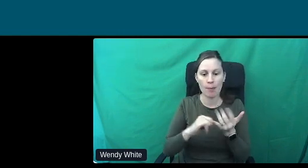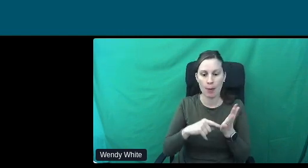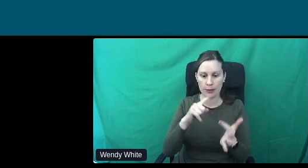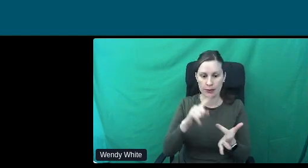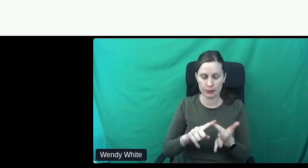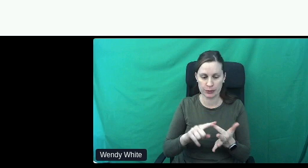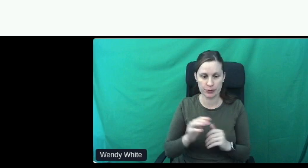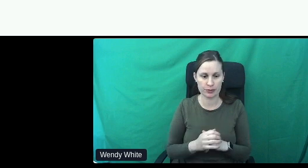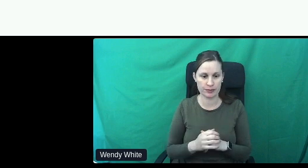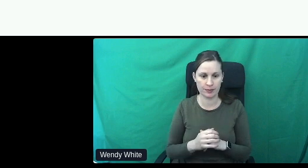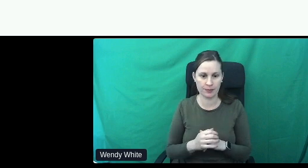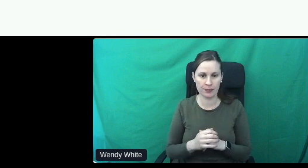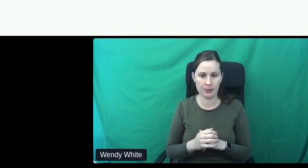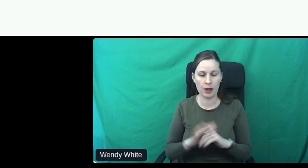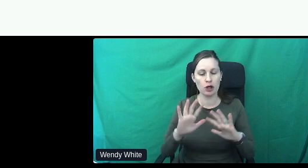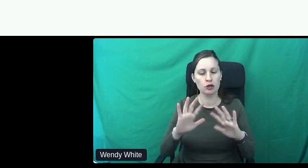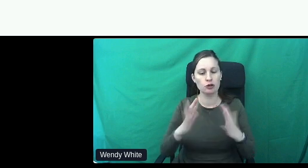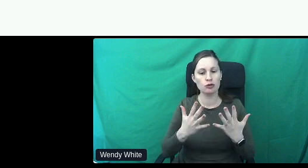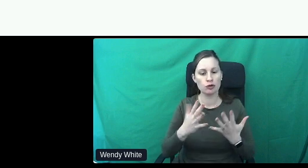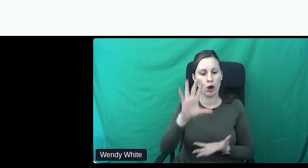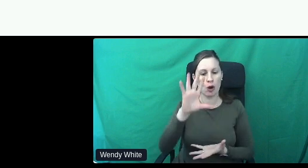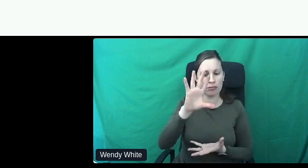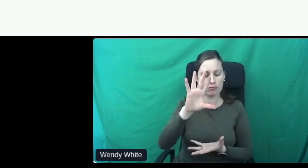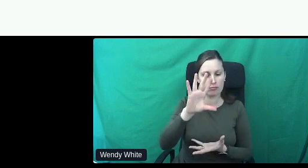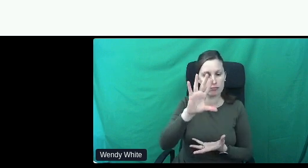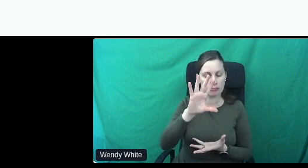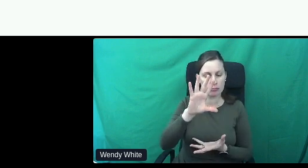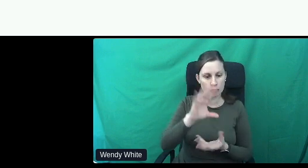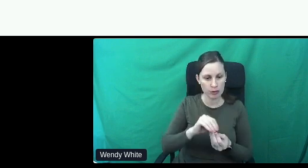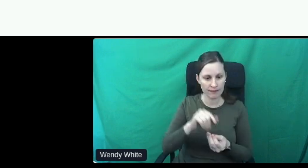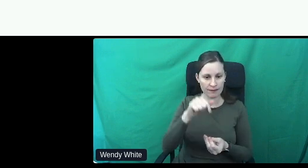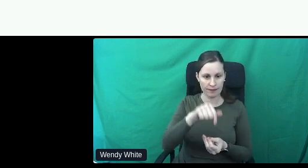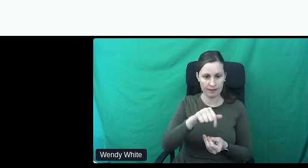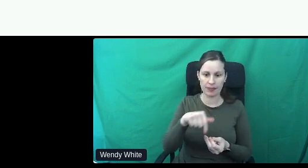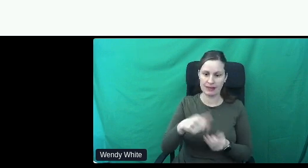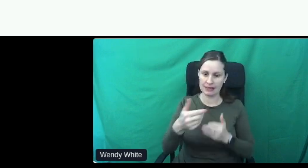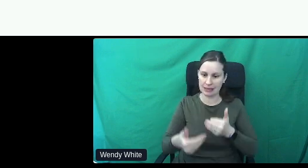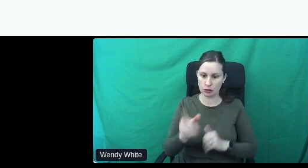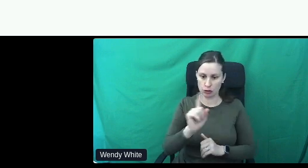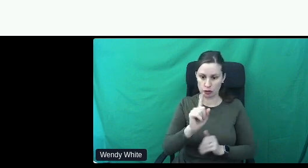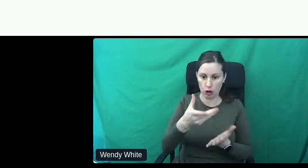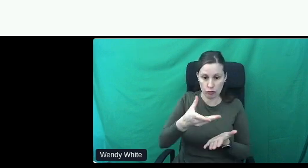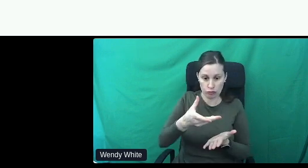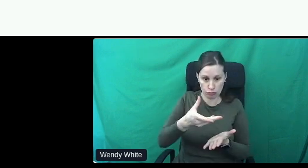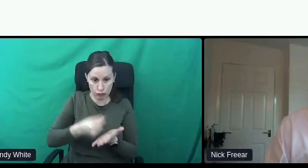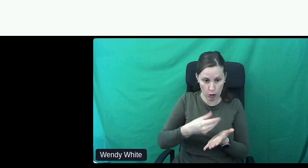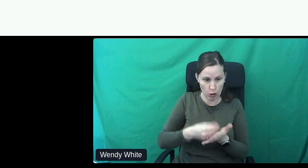So just a brief overview. I believe this session is being recorded. You've got live captions if you want them.